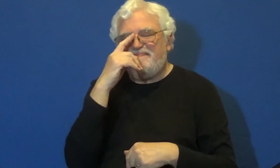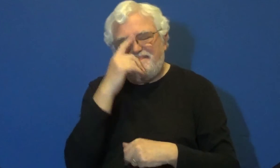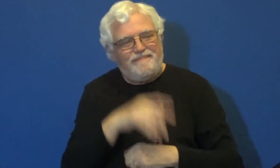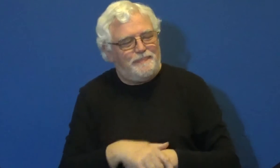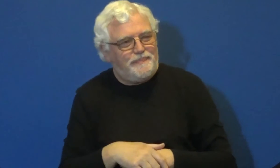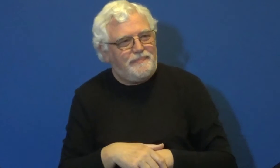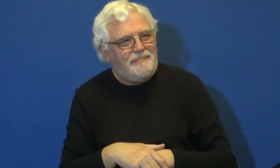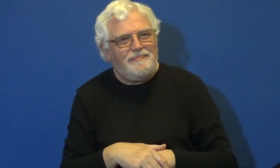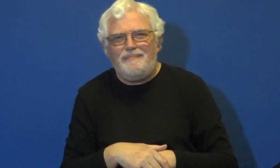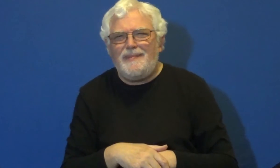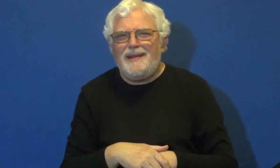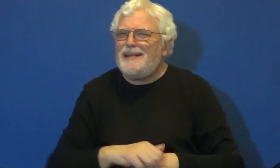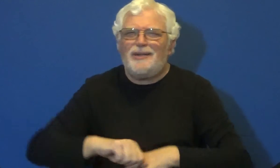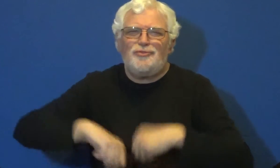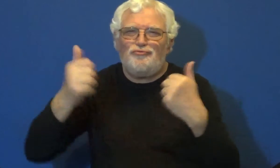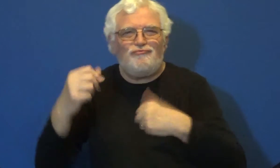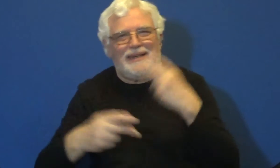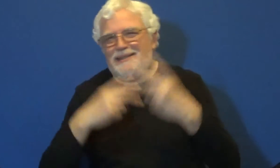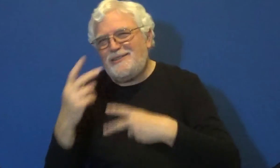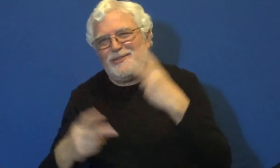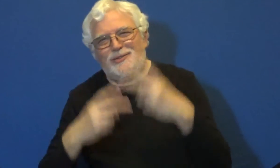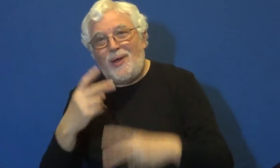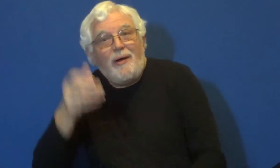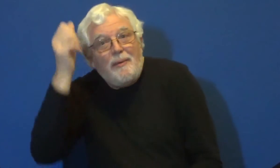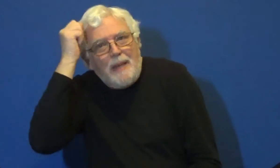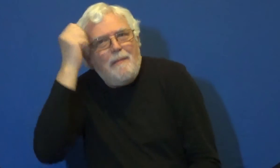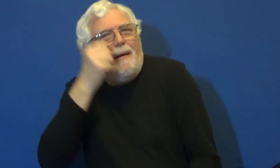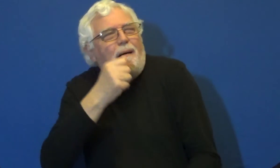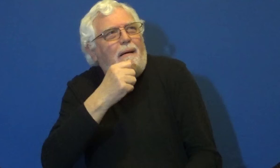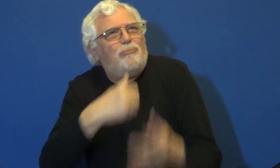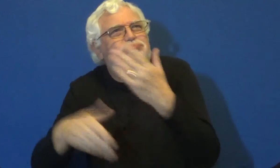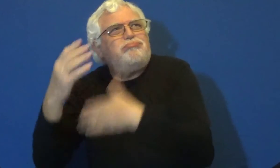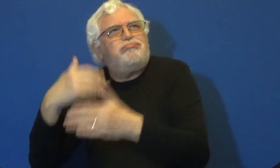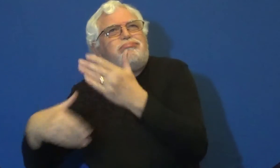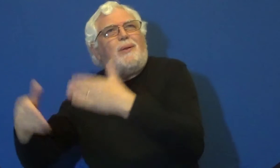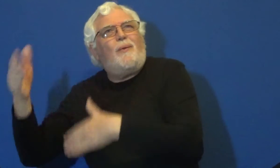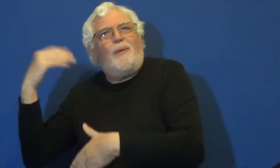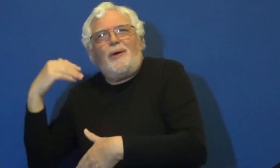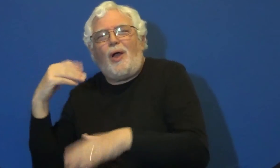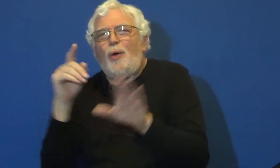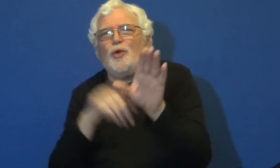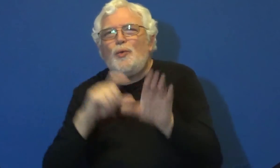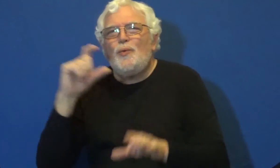There's a great song that I remember the members of the youth club and band sang